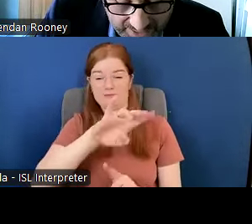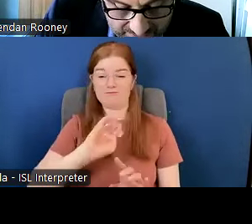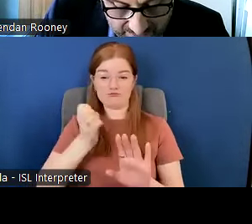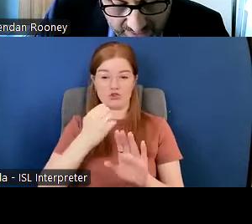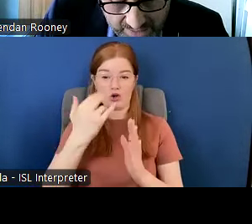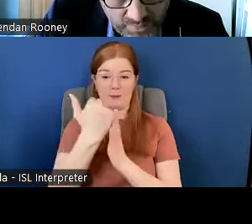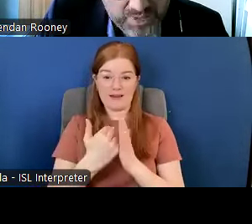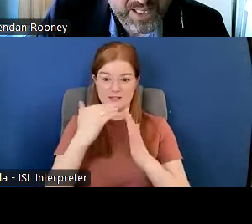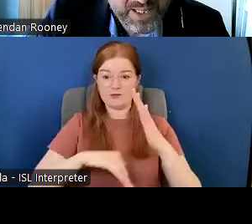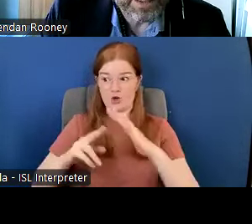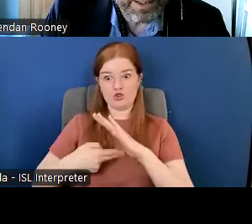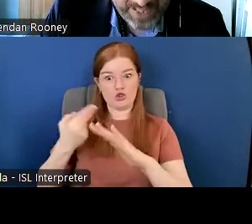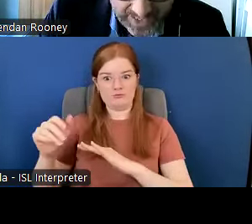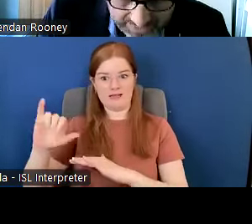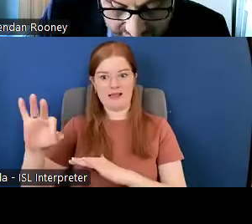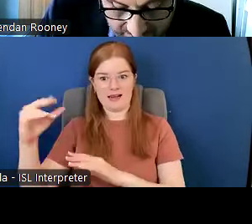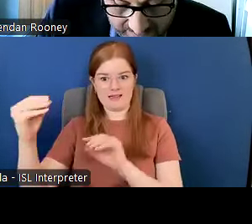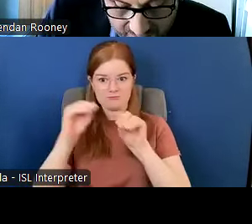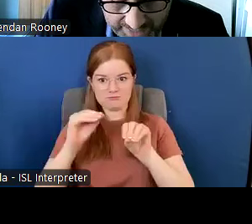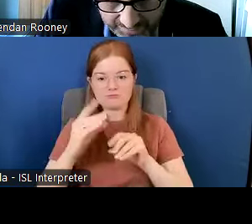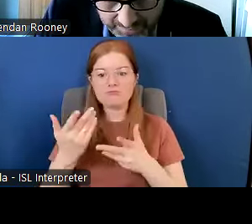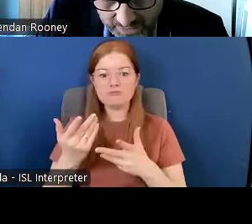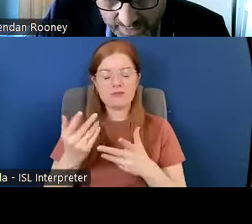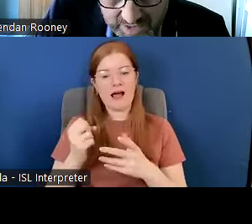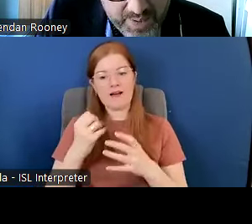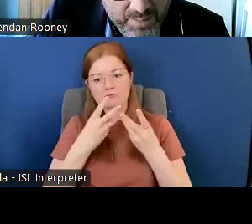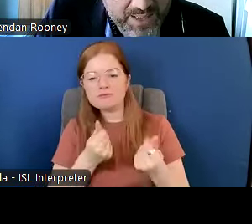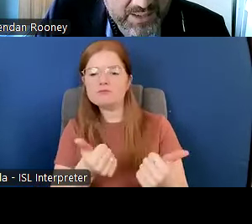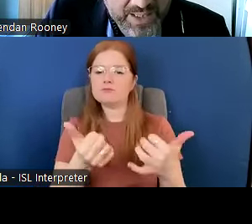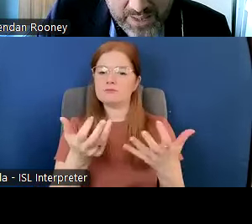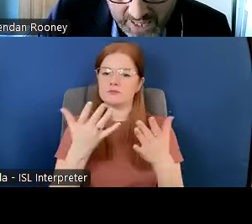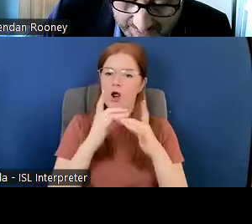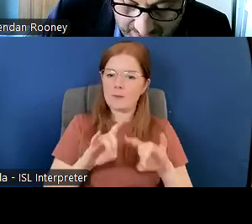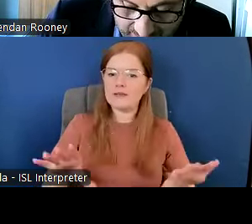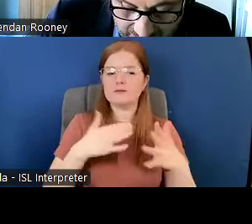Gleizes, notwithstanding their elegance and harmony, were experimental and perhaps a